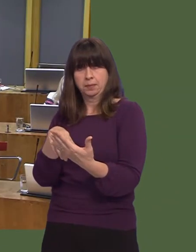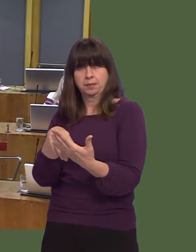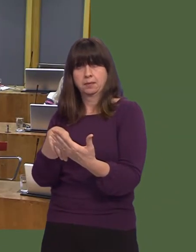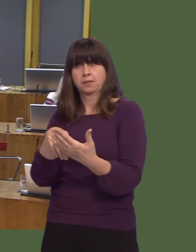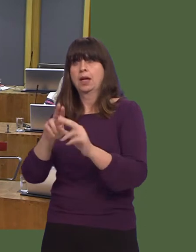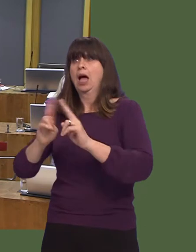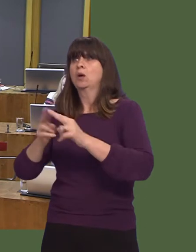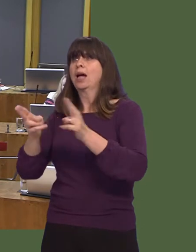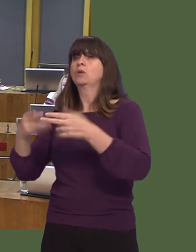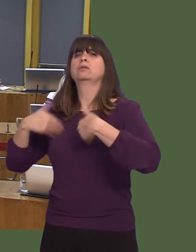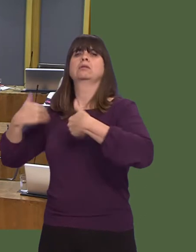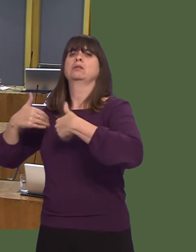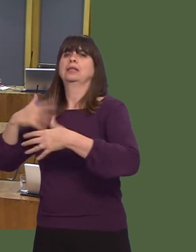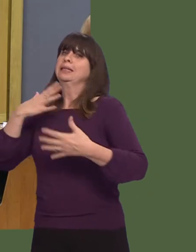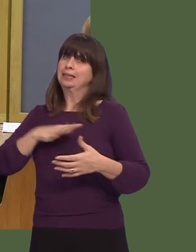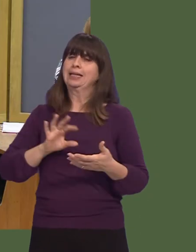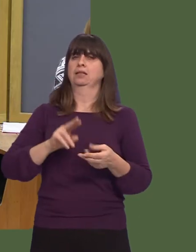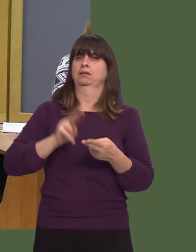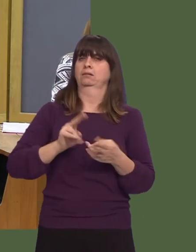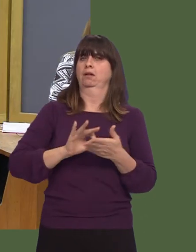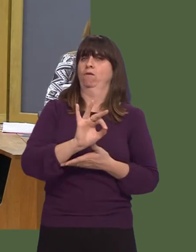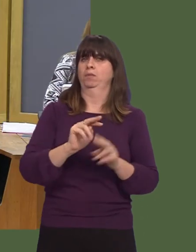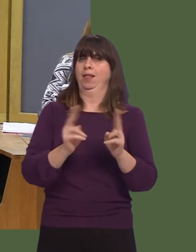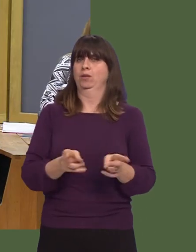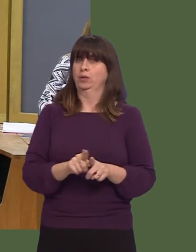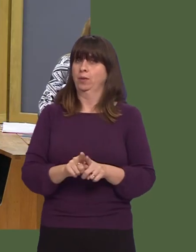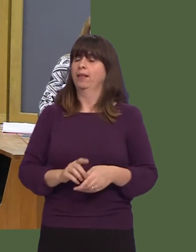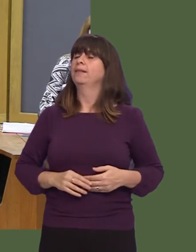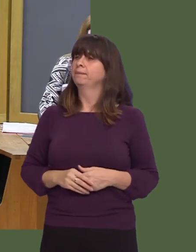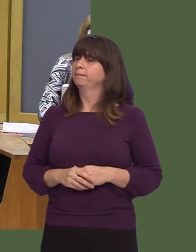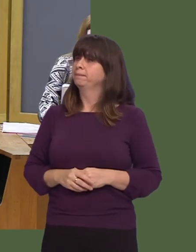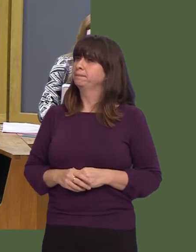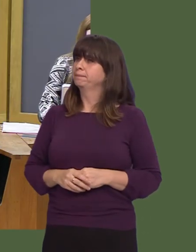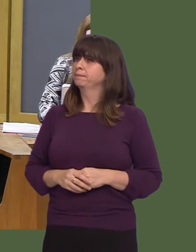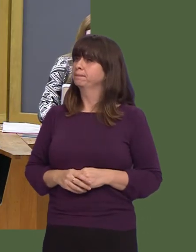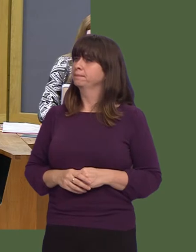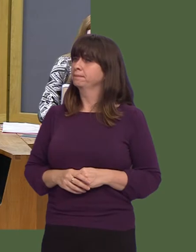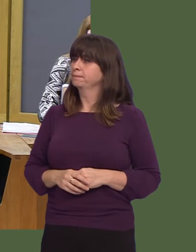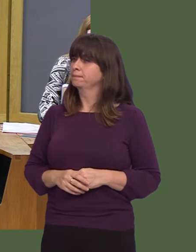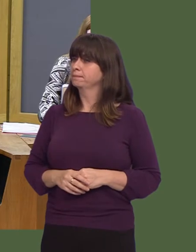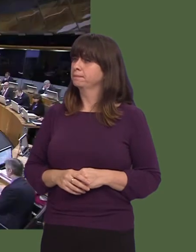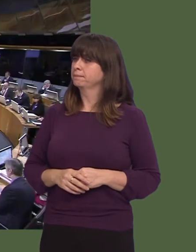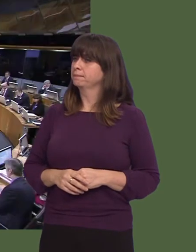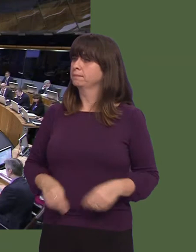at one end of the marketóthat's true. David Melding AM: 4. A wnaiff y Prif Weinidog